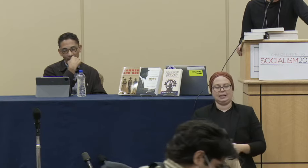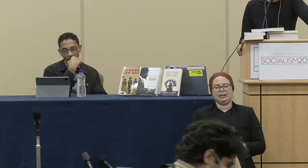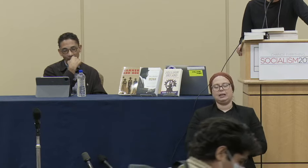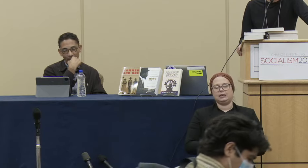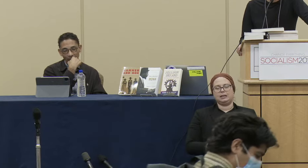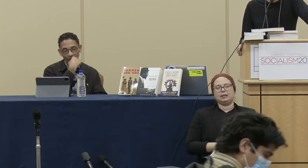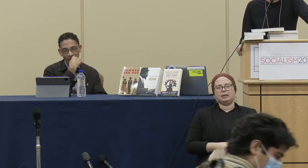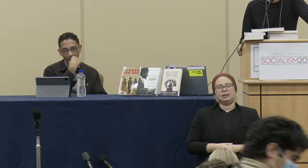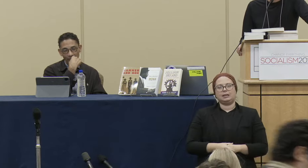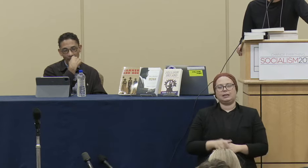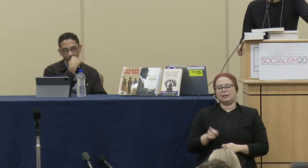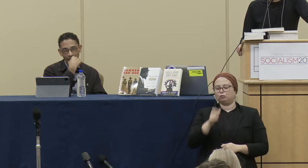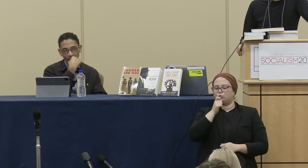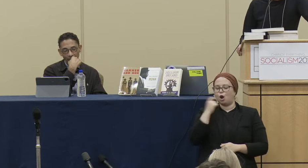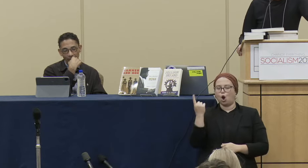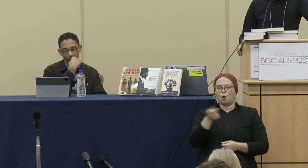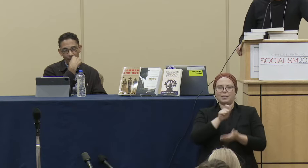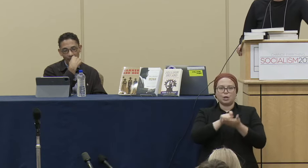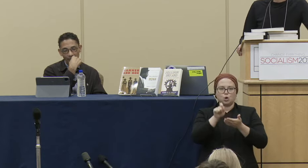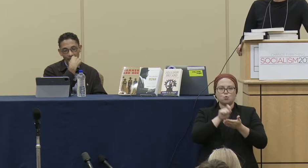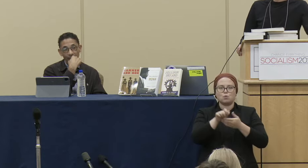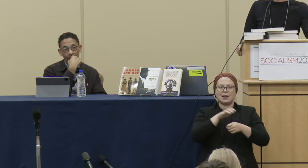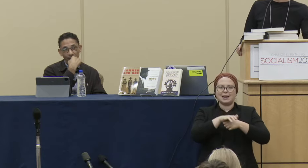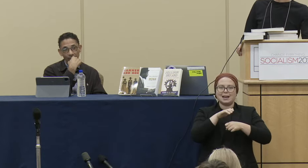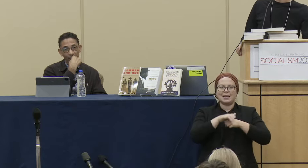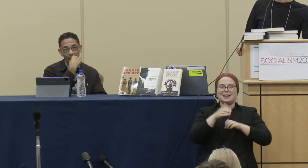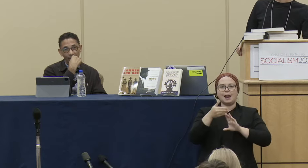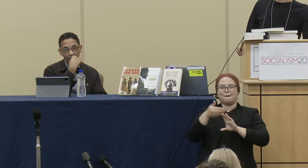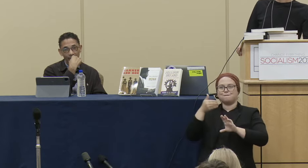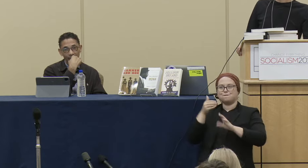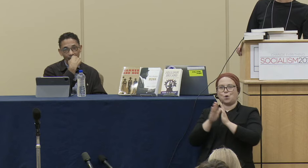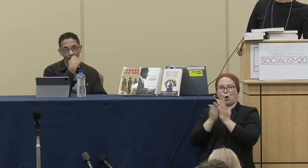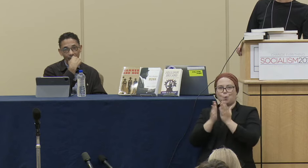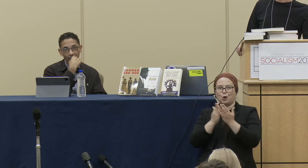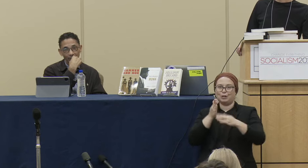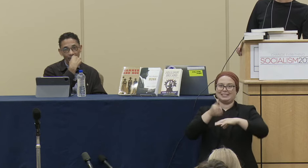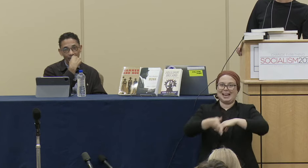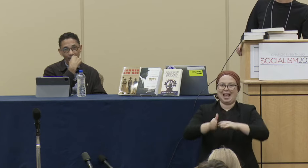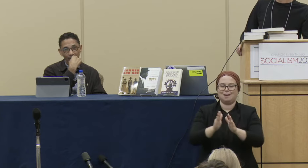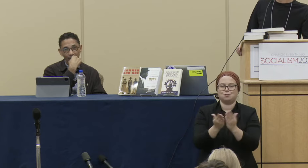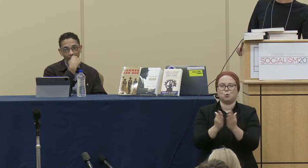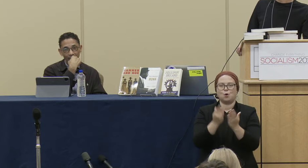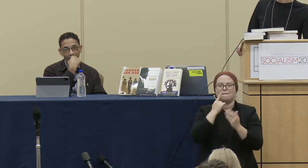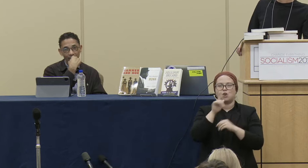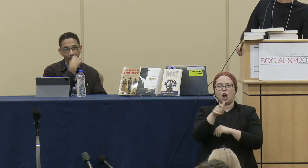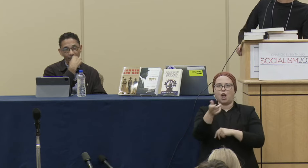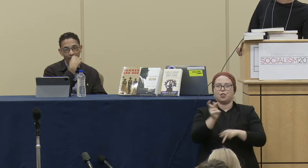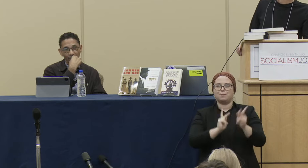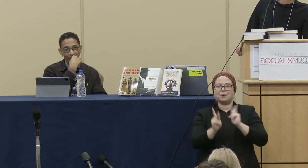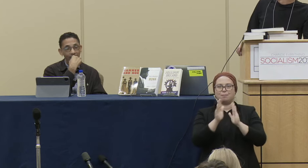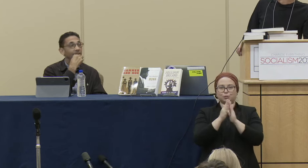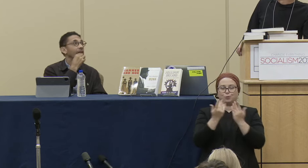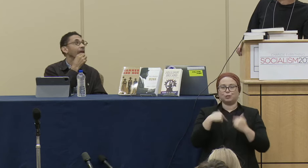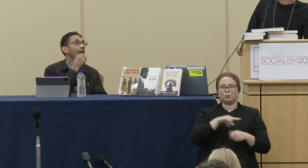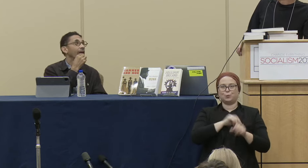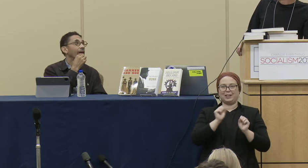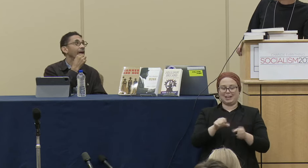mentioned, this is his third event today . He has not only written enough forwards and afterwards for other people's